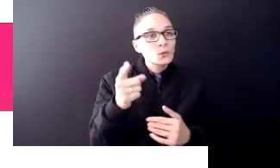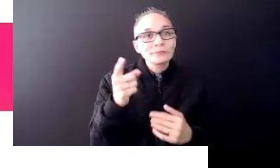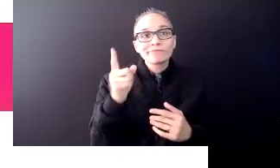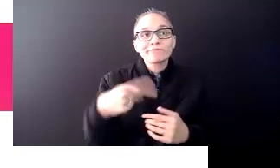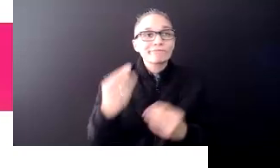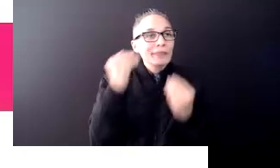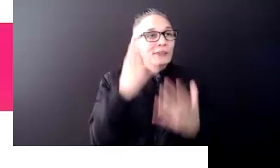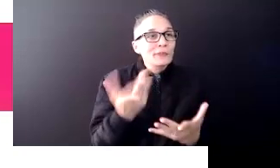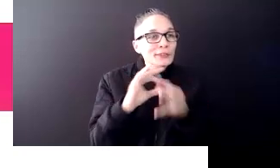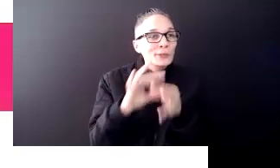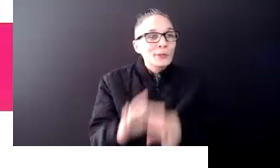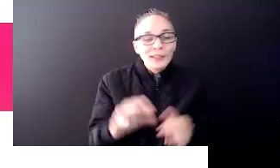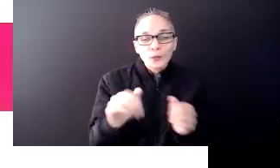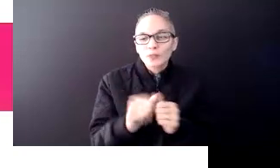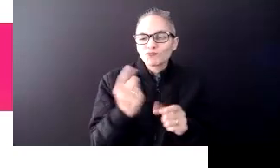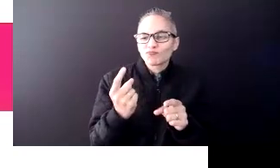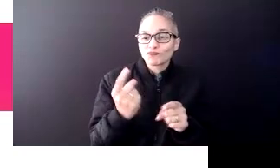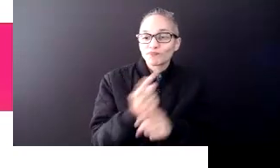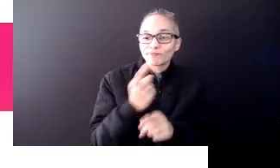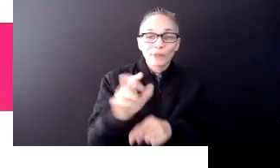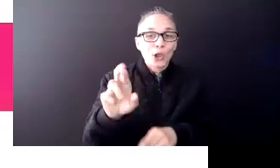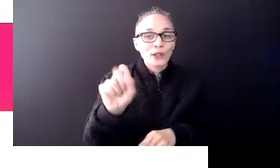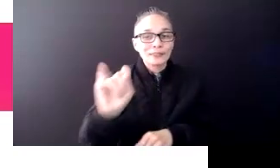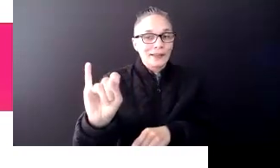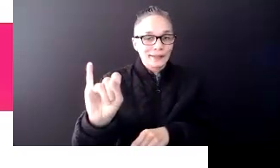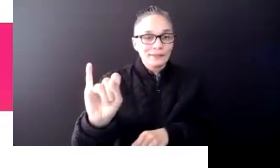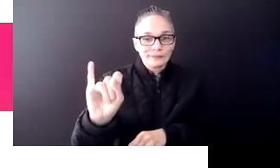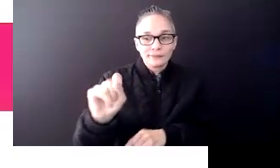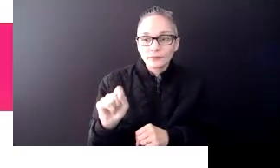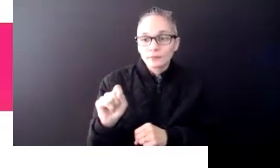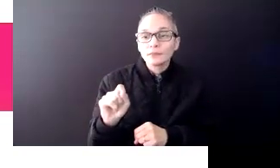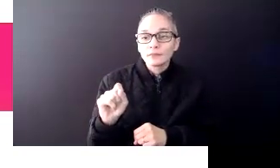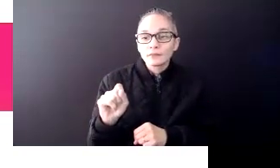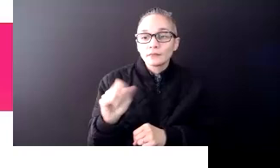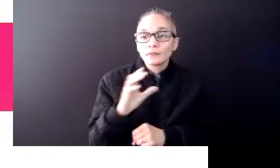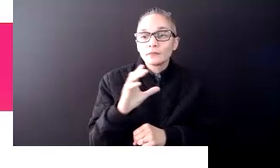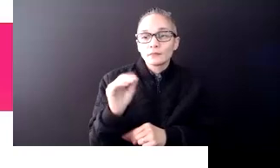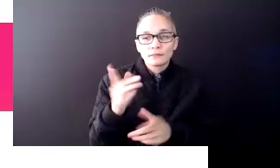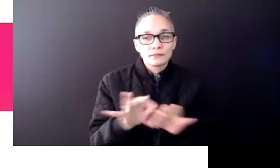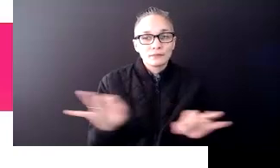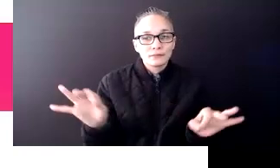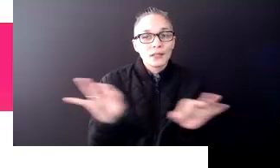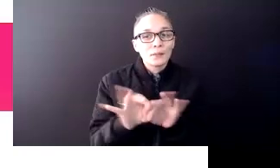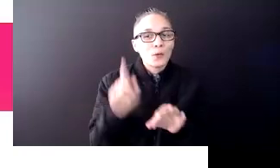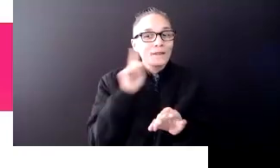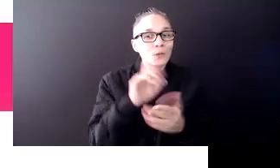around, regular substantive interaction. And, its importance for student engagement and learning.